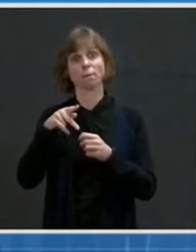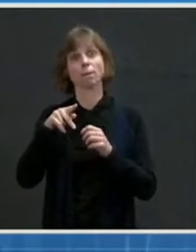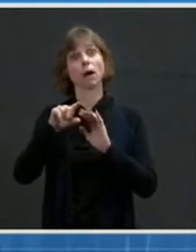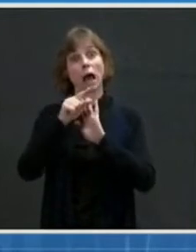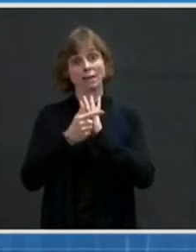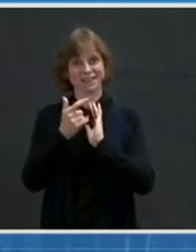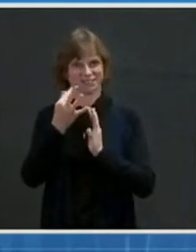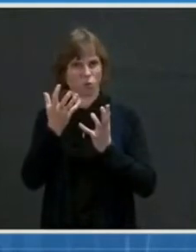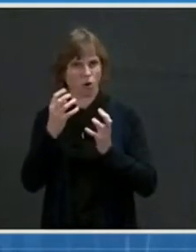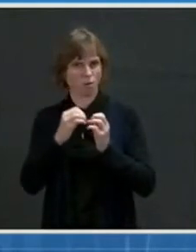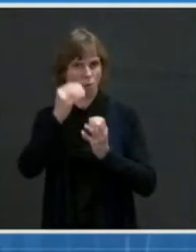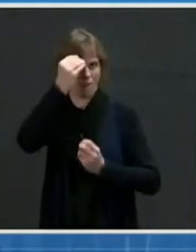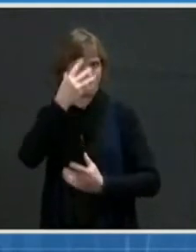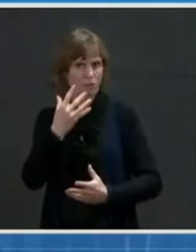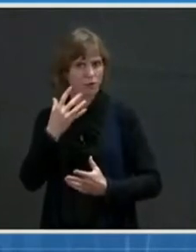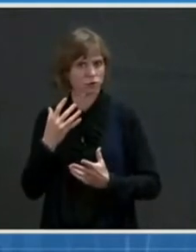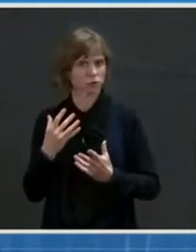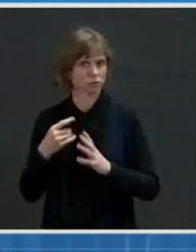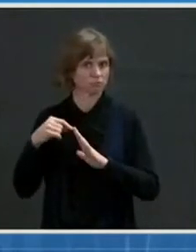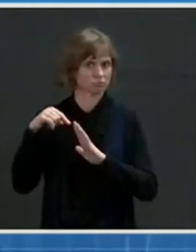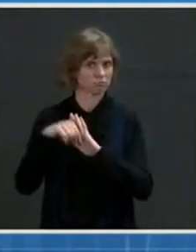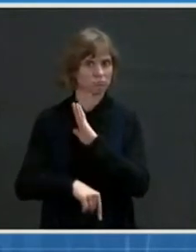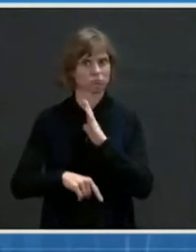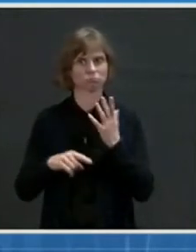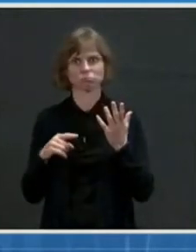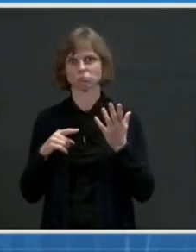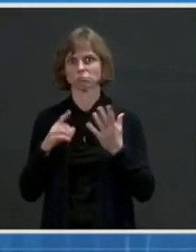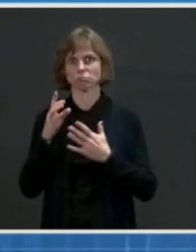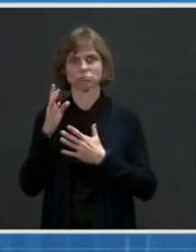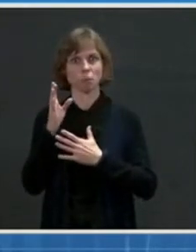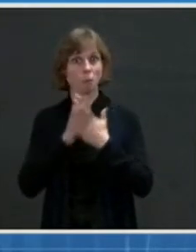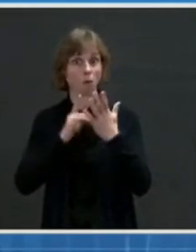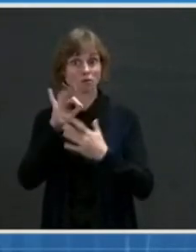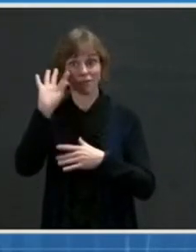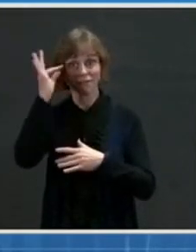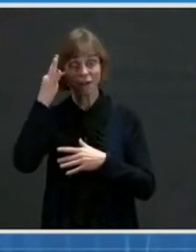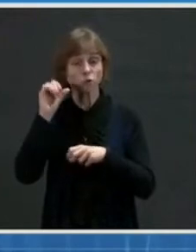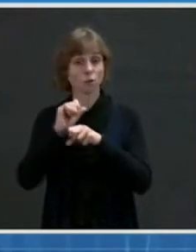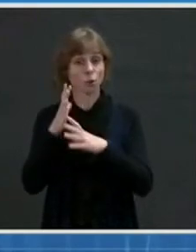IS FOLLOWING THE GUIDELINES AND IF YOU'D LIKE MORE DETAILS, IF